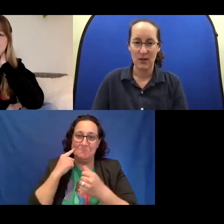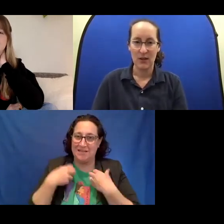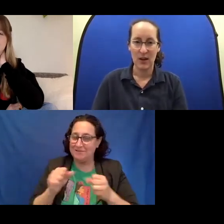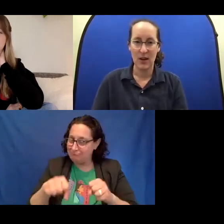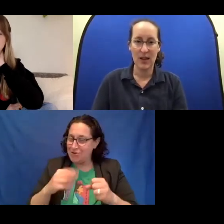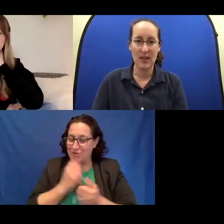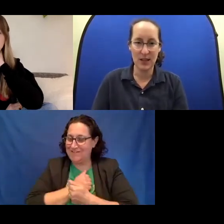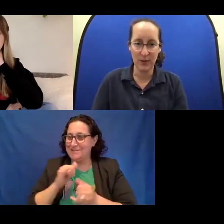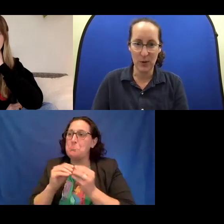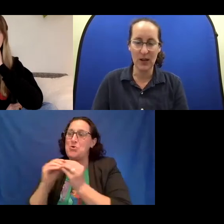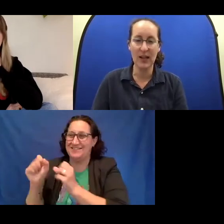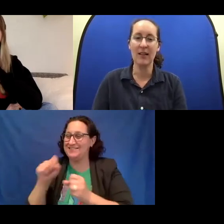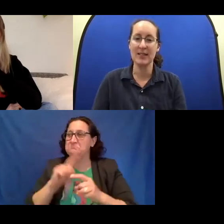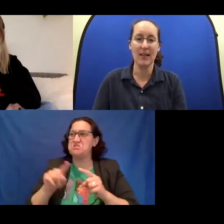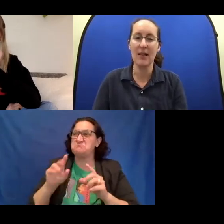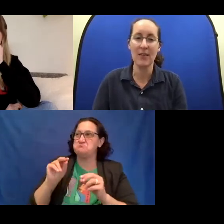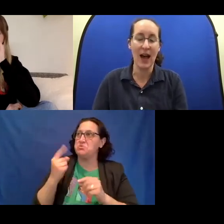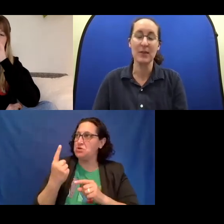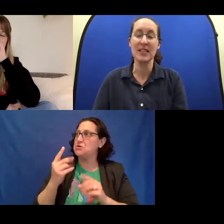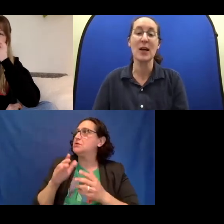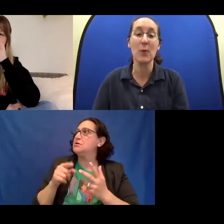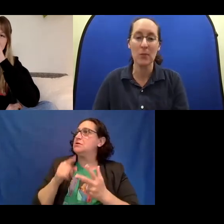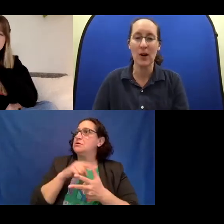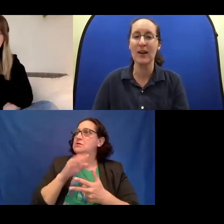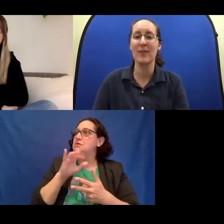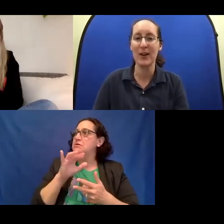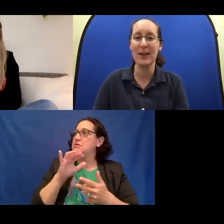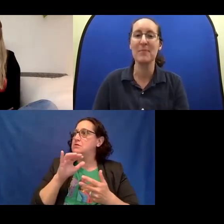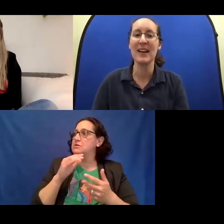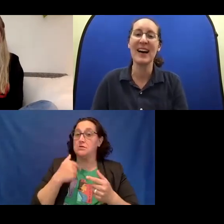in the Deaf community class-- I love that-- I would teach that more and more if I could, but